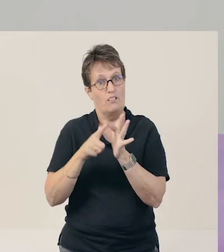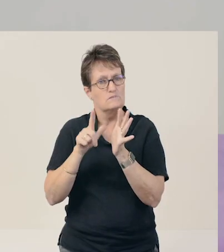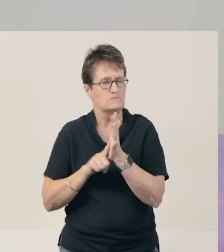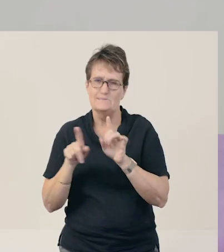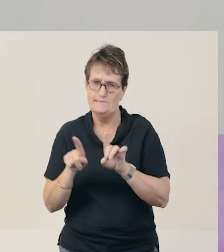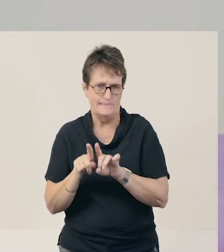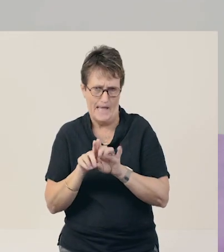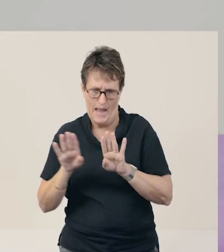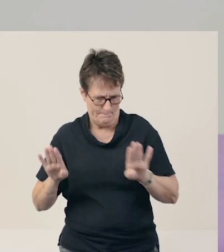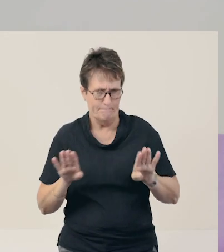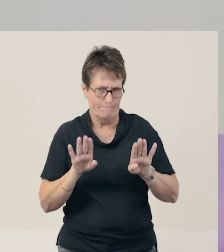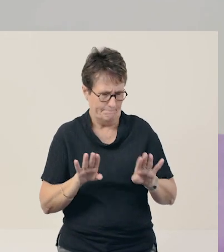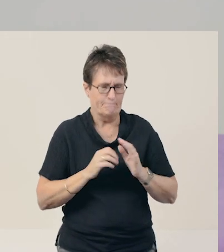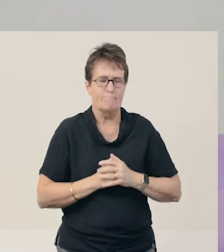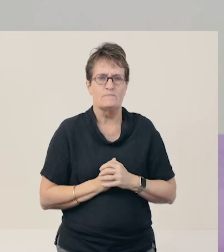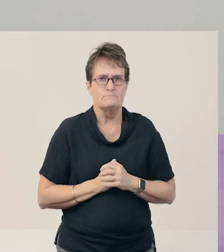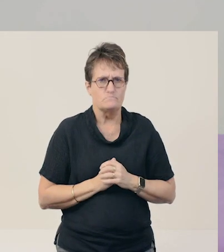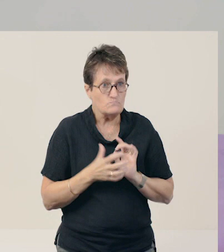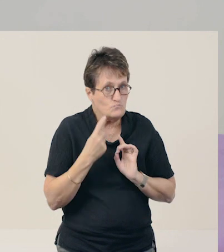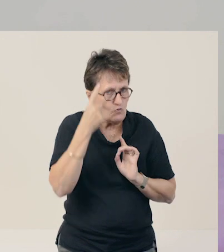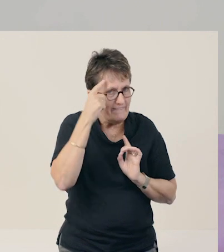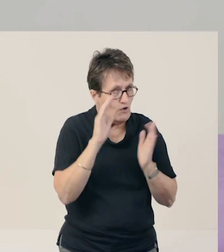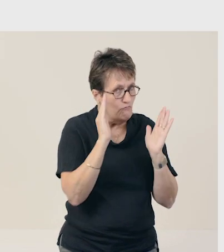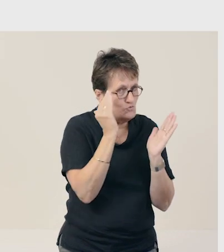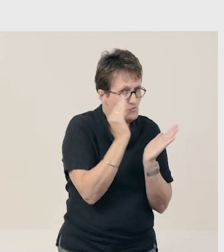Can you think of any short stories that you have read?